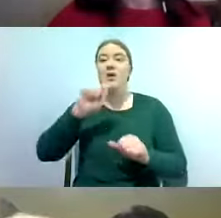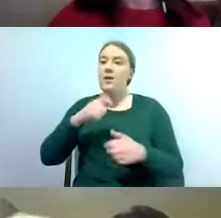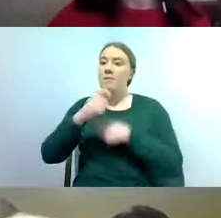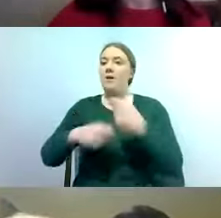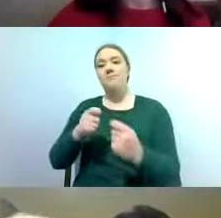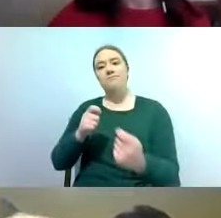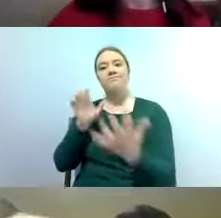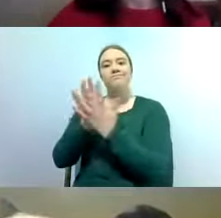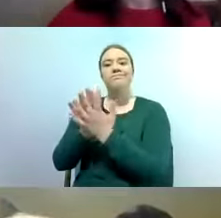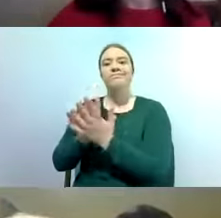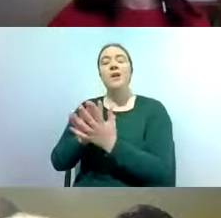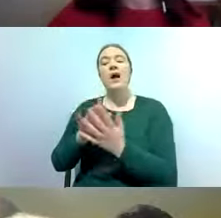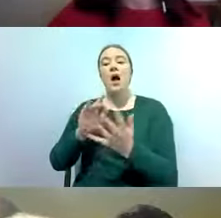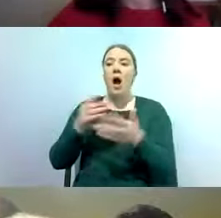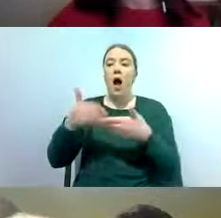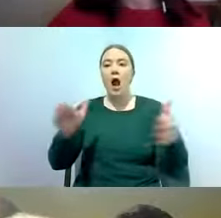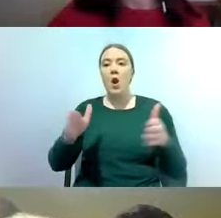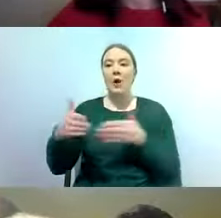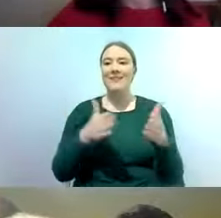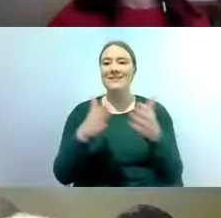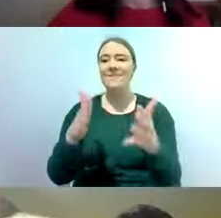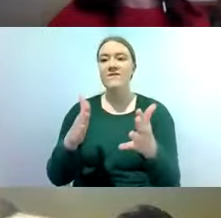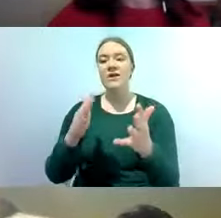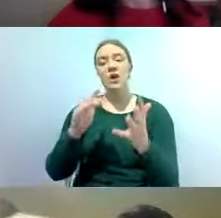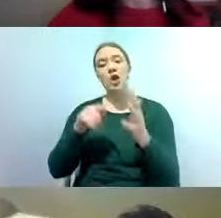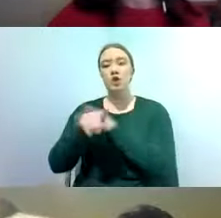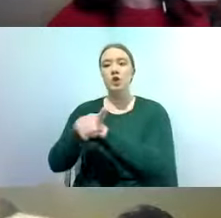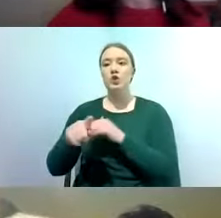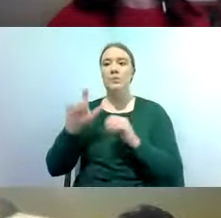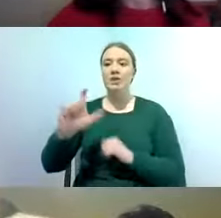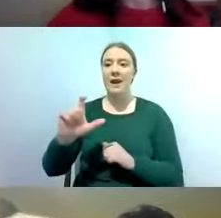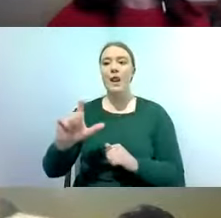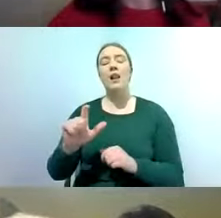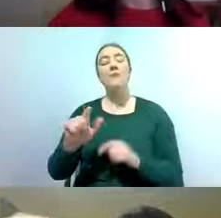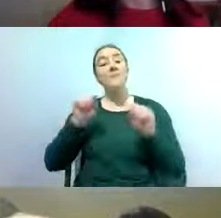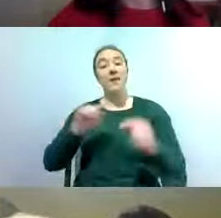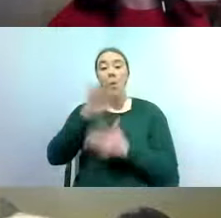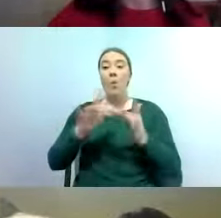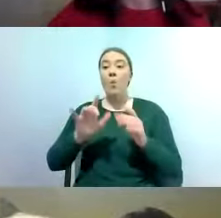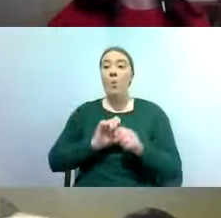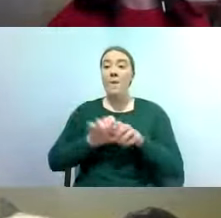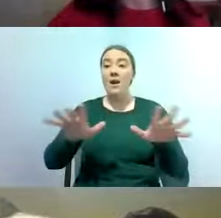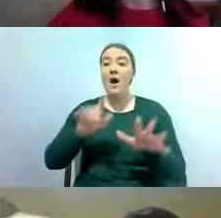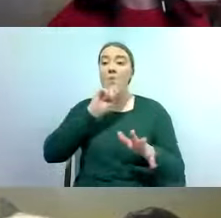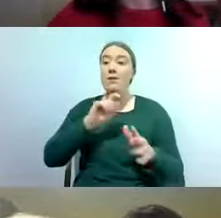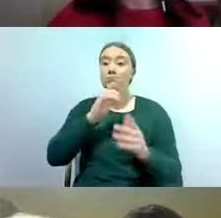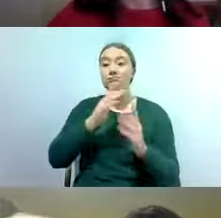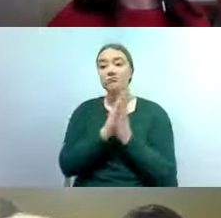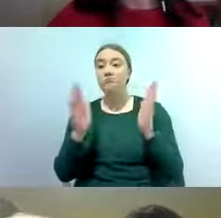youtube channel afterwards the webinar will last approximately one hour and any time during the